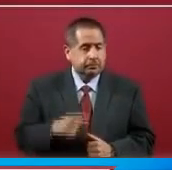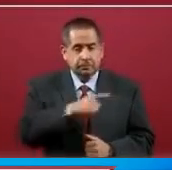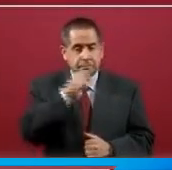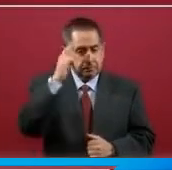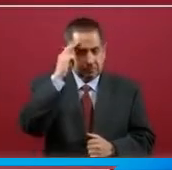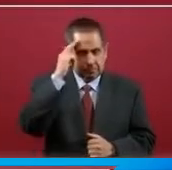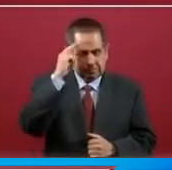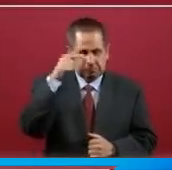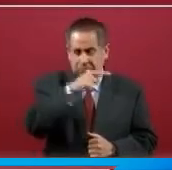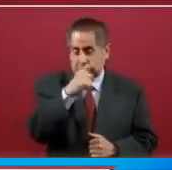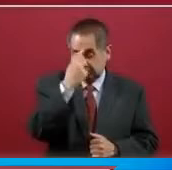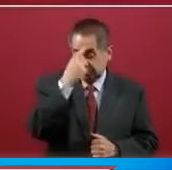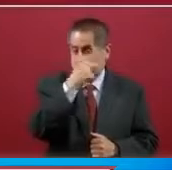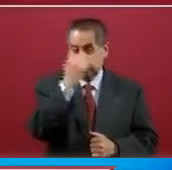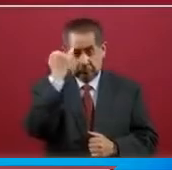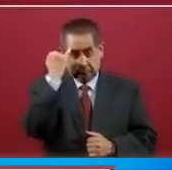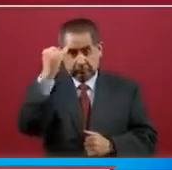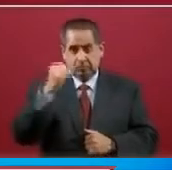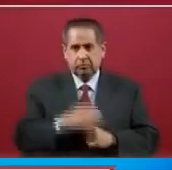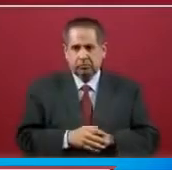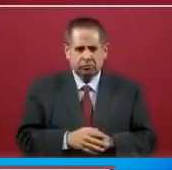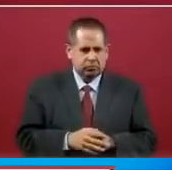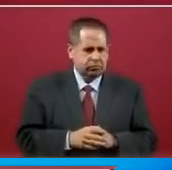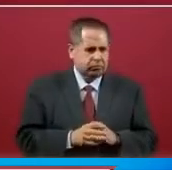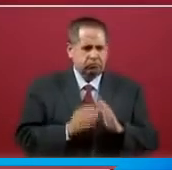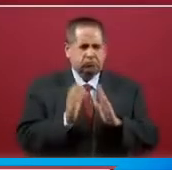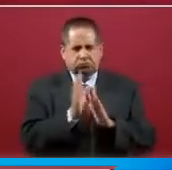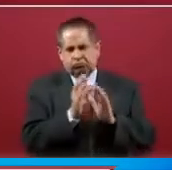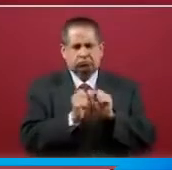All these institutions were created together with the Anticorruption Council